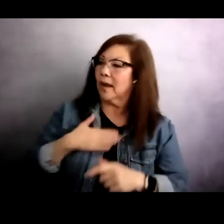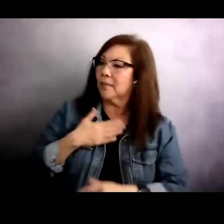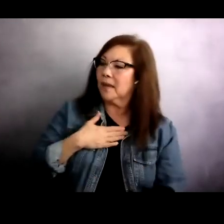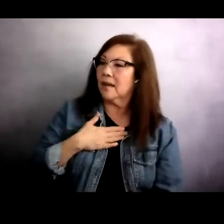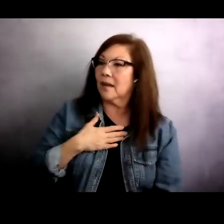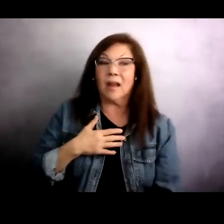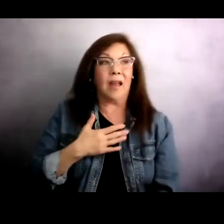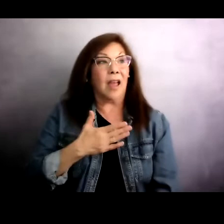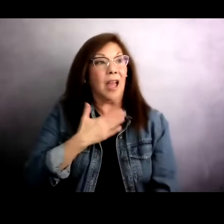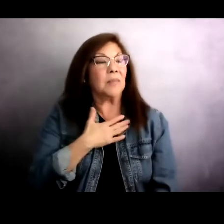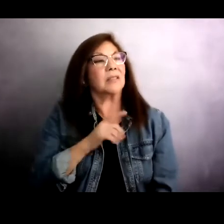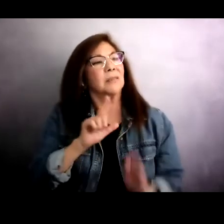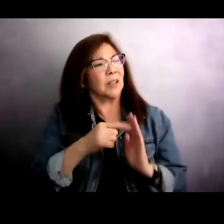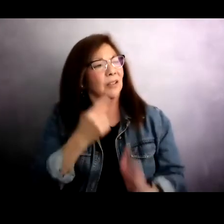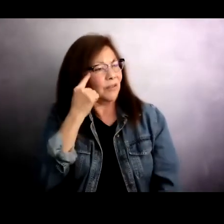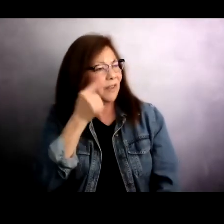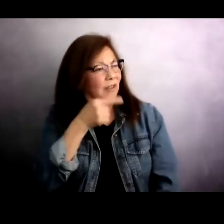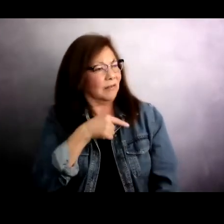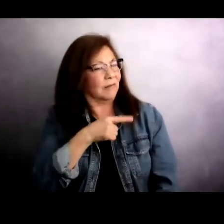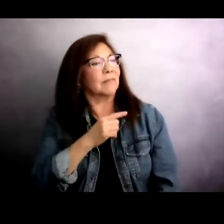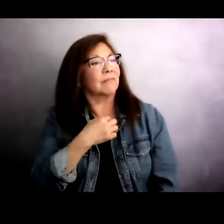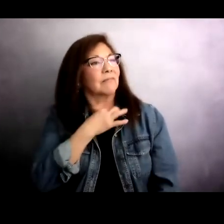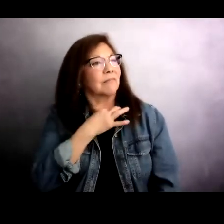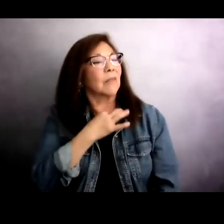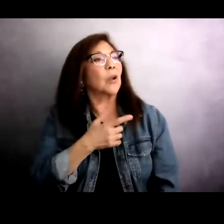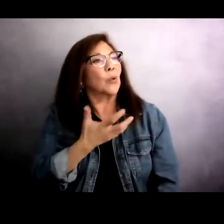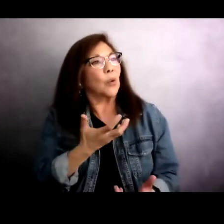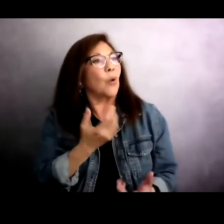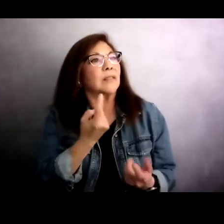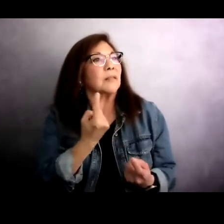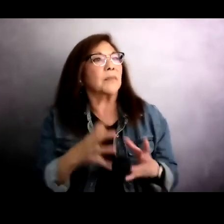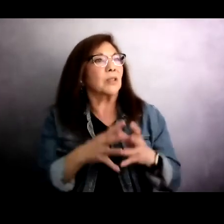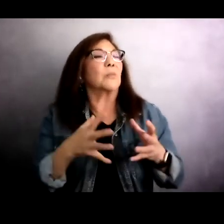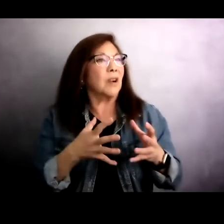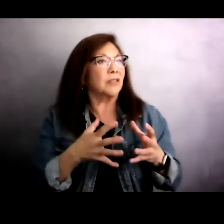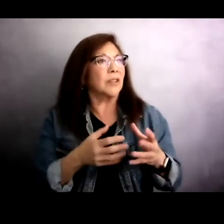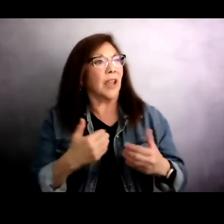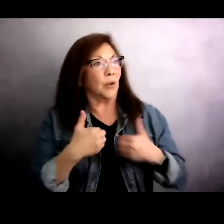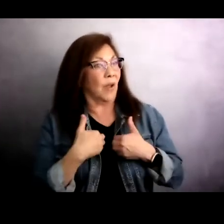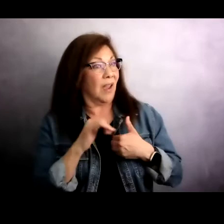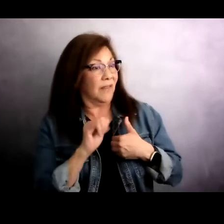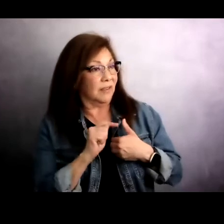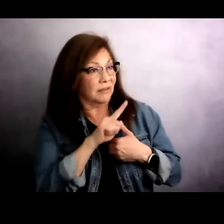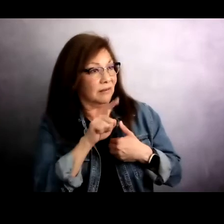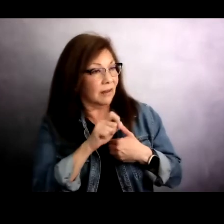must come later don't you think. When you want to think so very much and then have it. I must assert issues